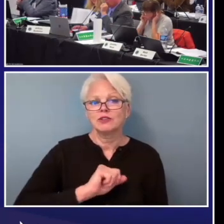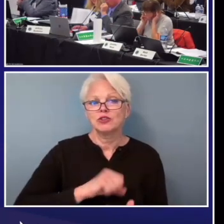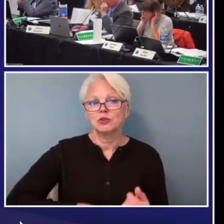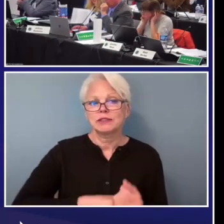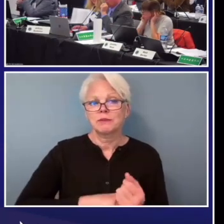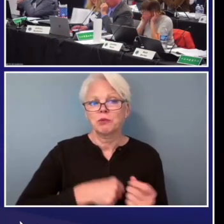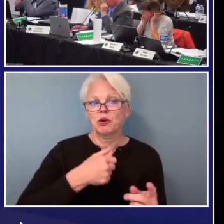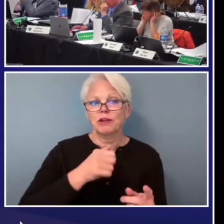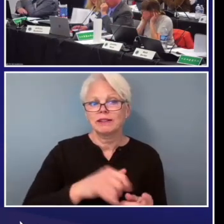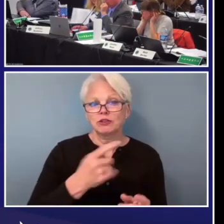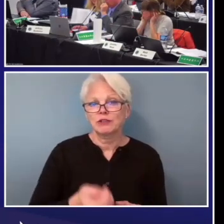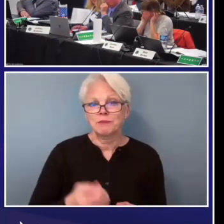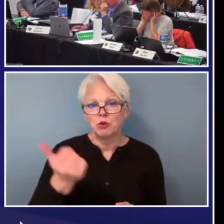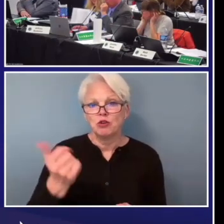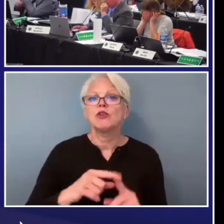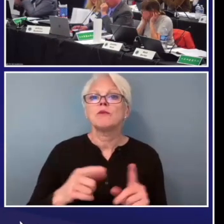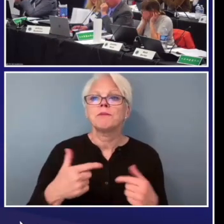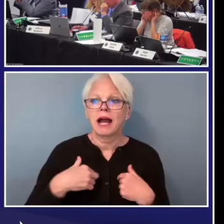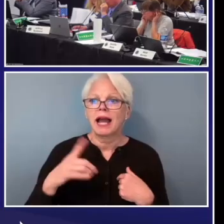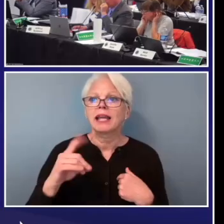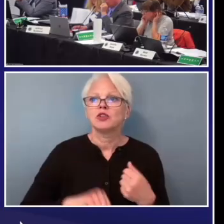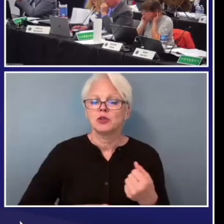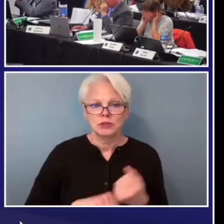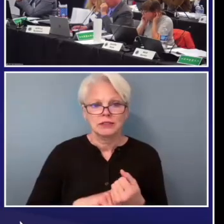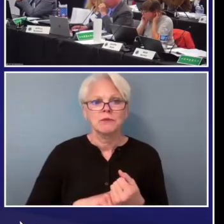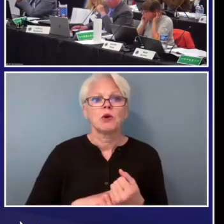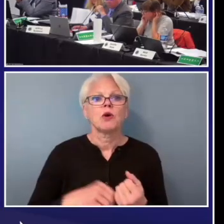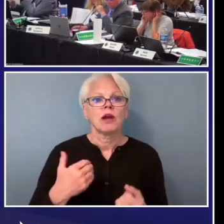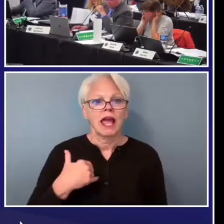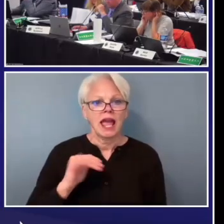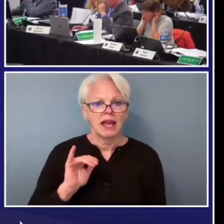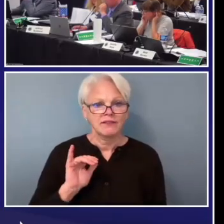I do support having it, uh,